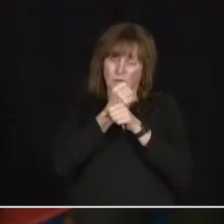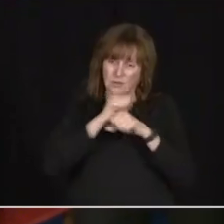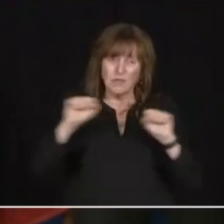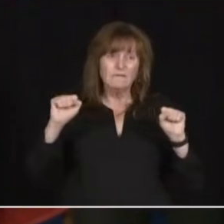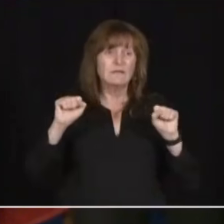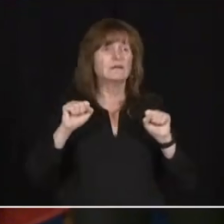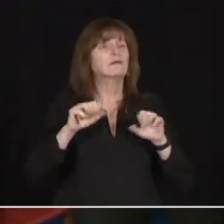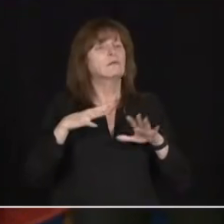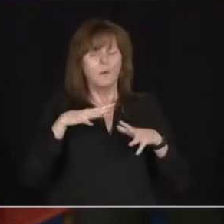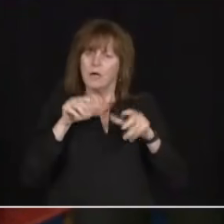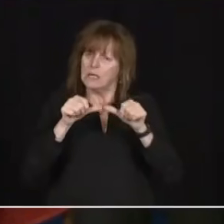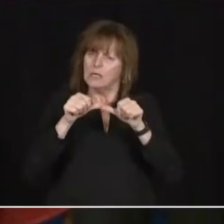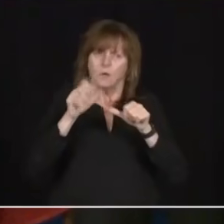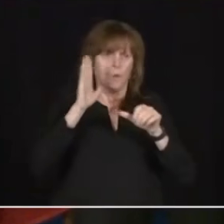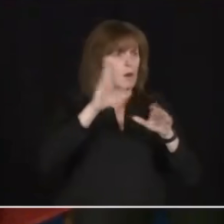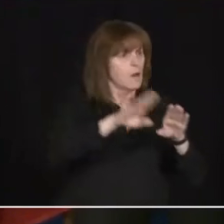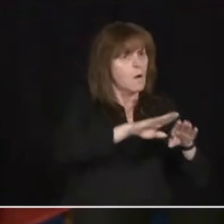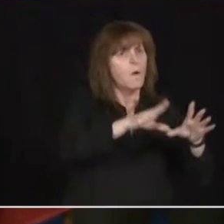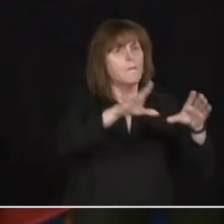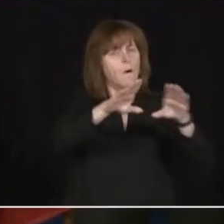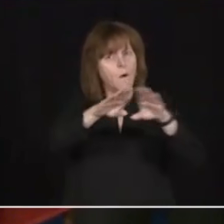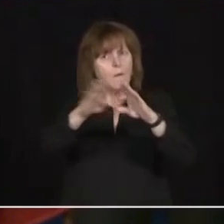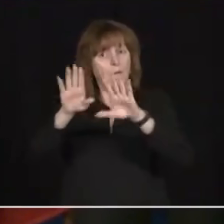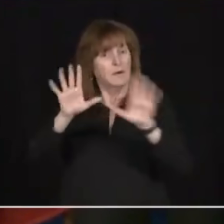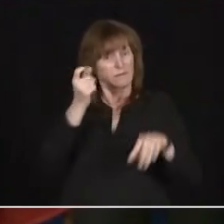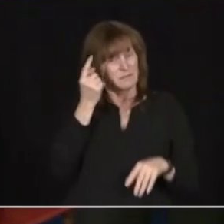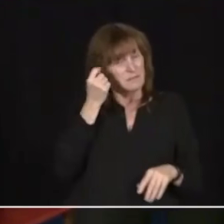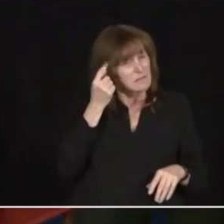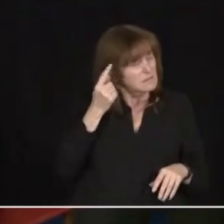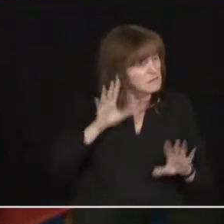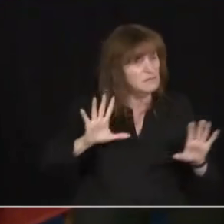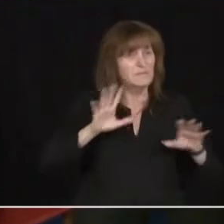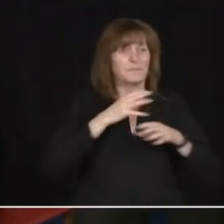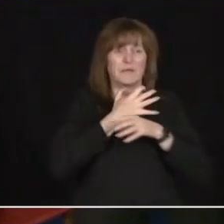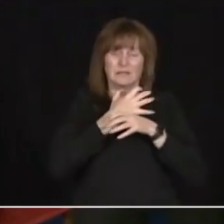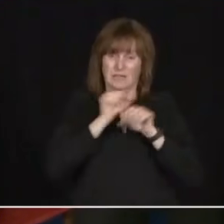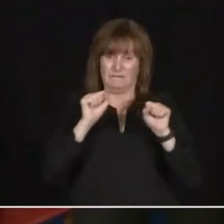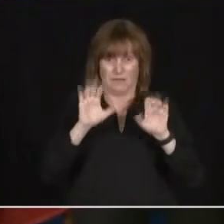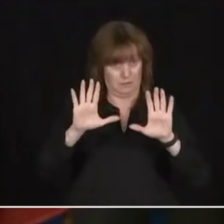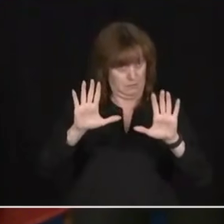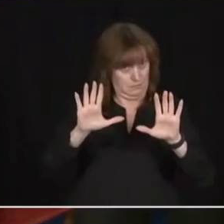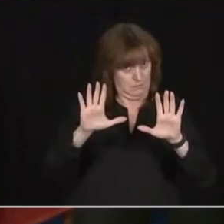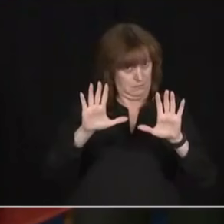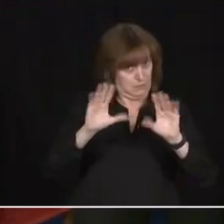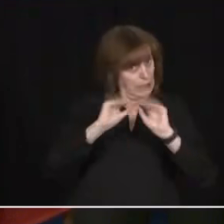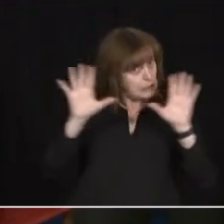services online, as safely as we can. I want to be clear - all public health